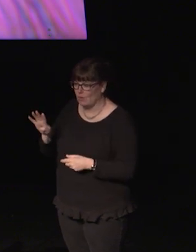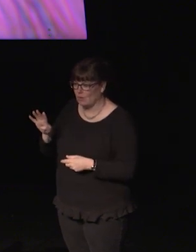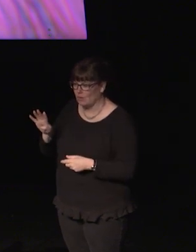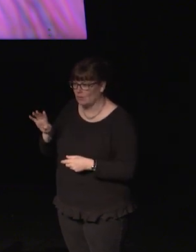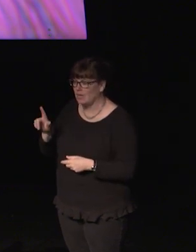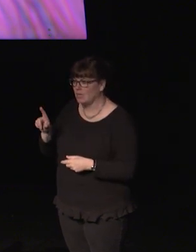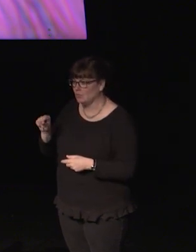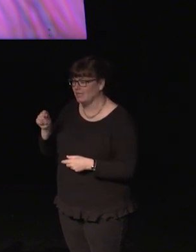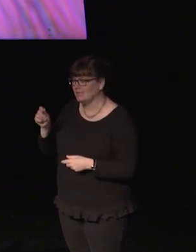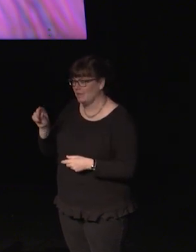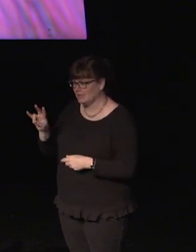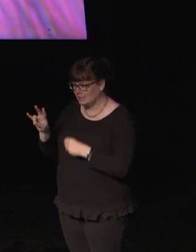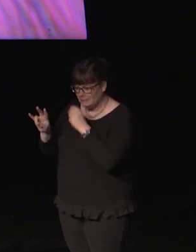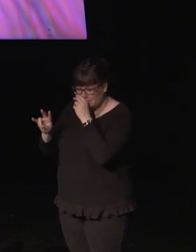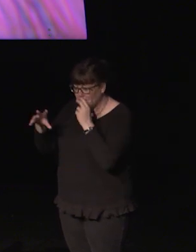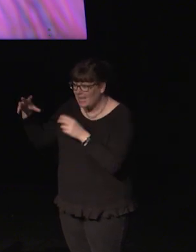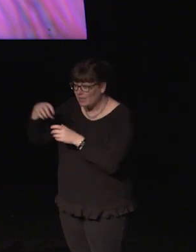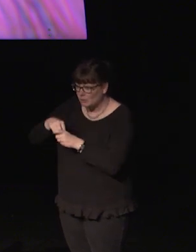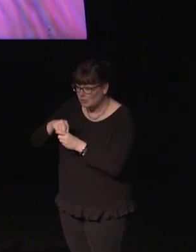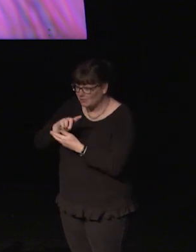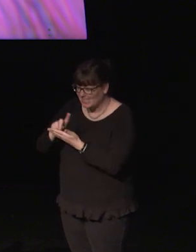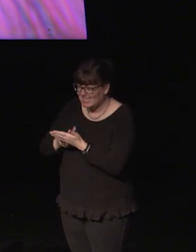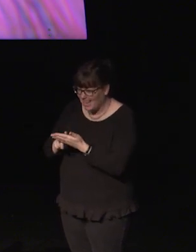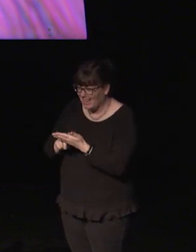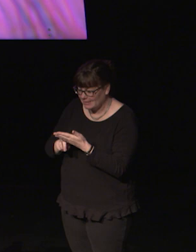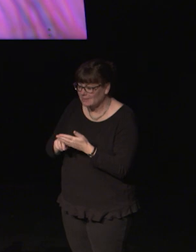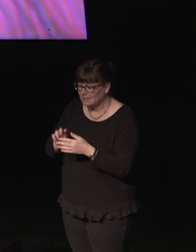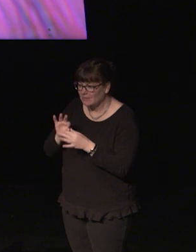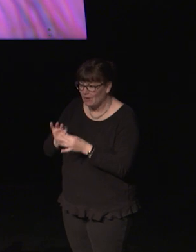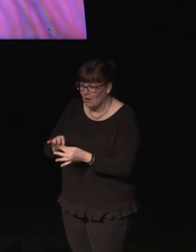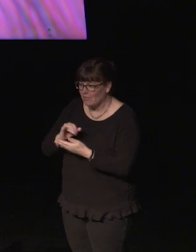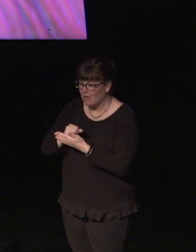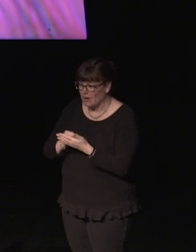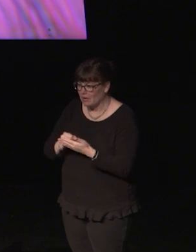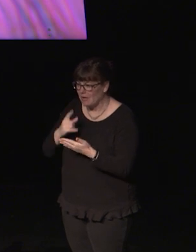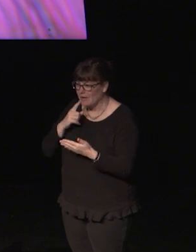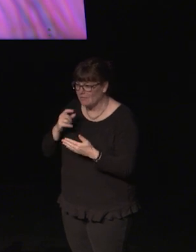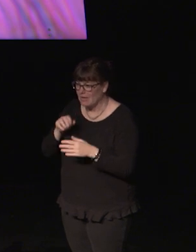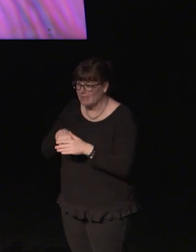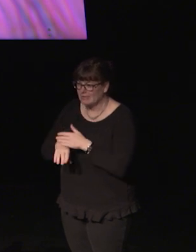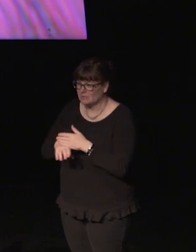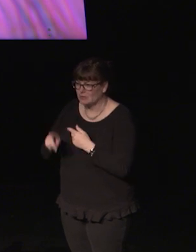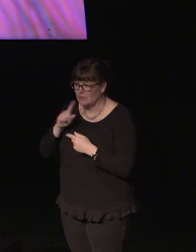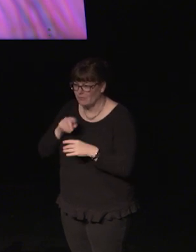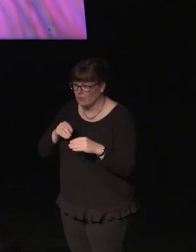Inclusive Design 24 on VR accessibility for low vision. And I have several other videos.